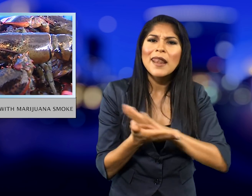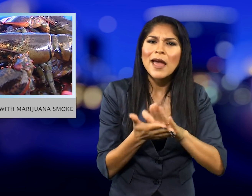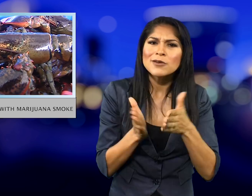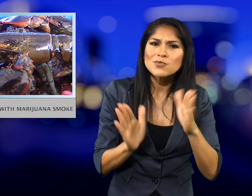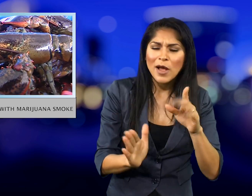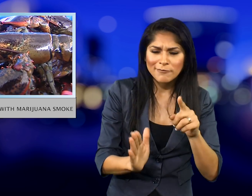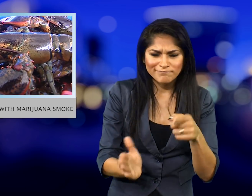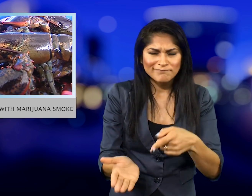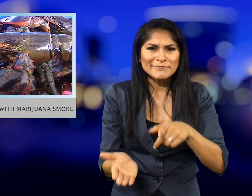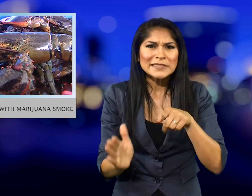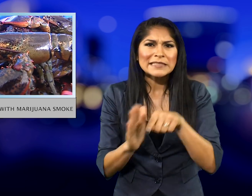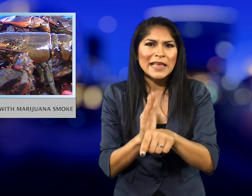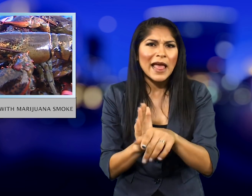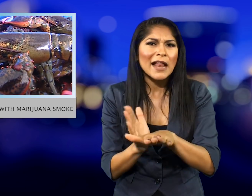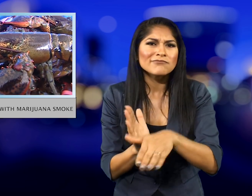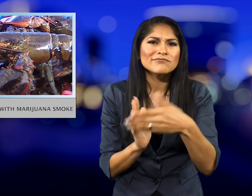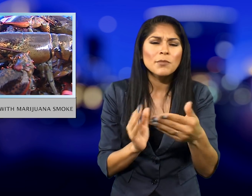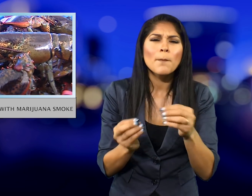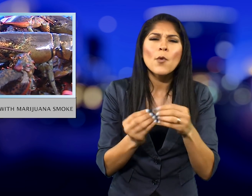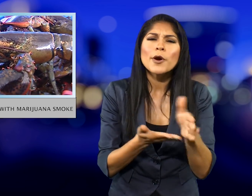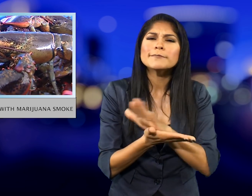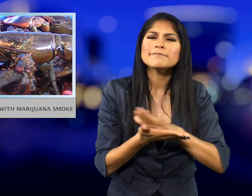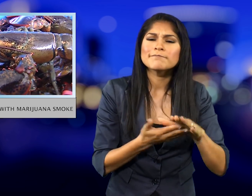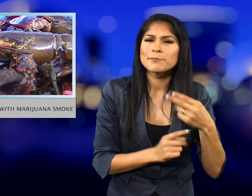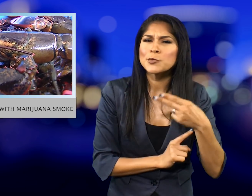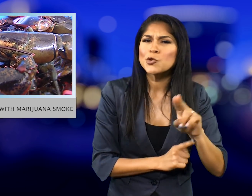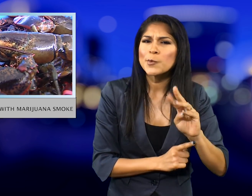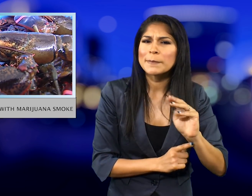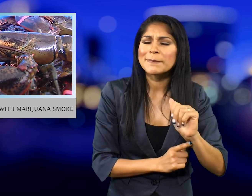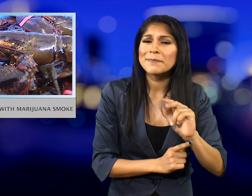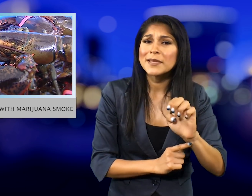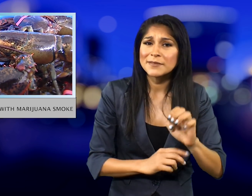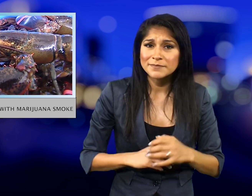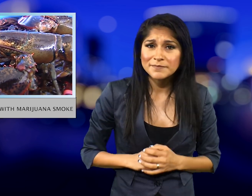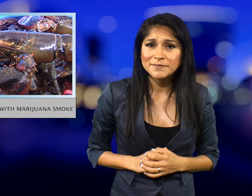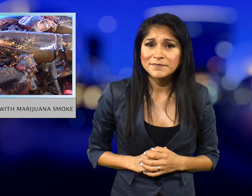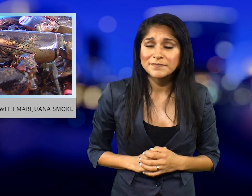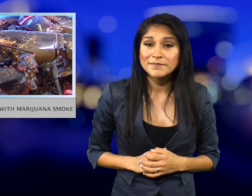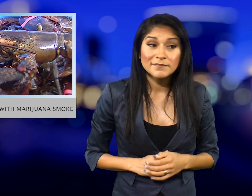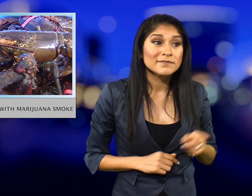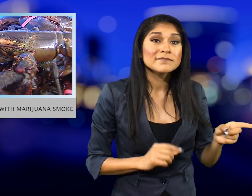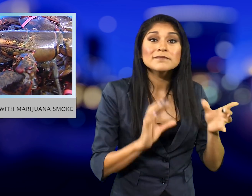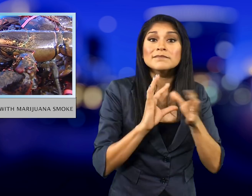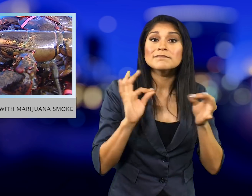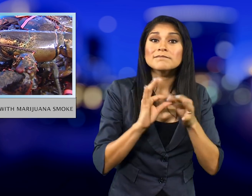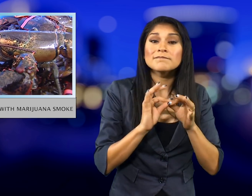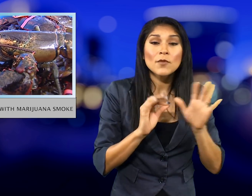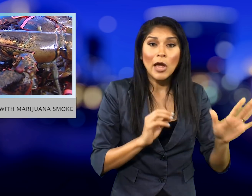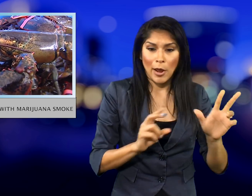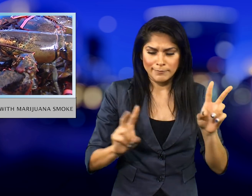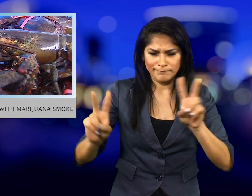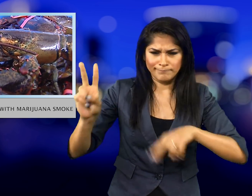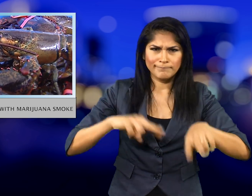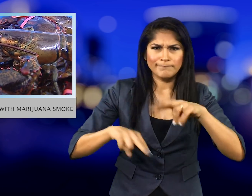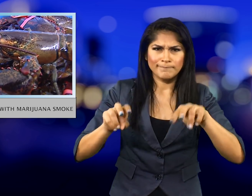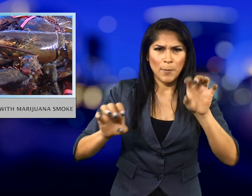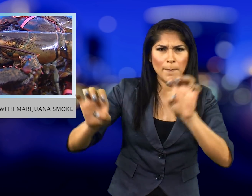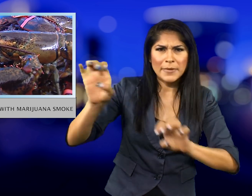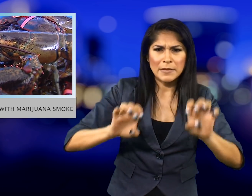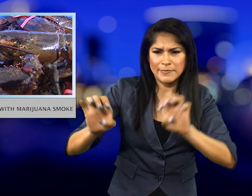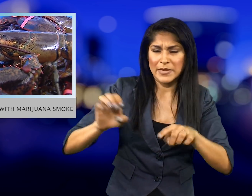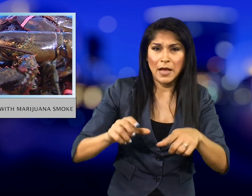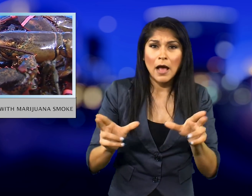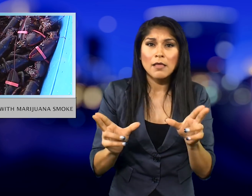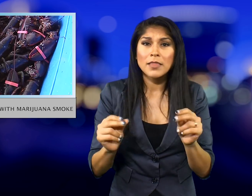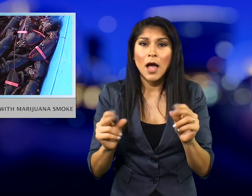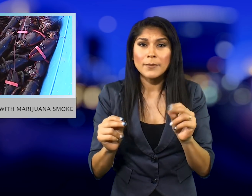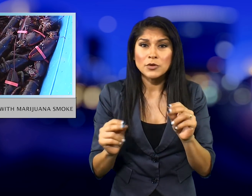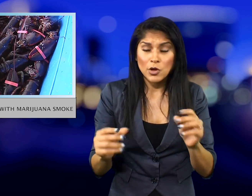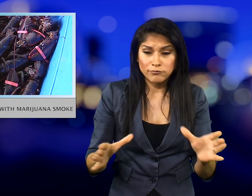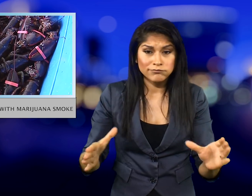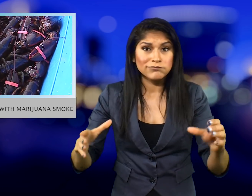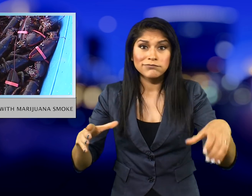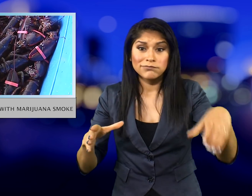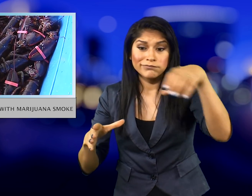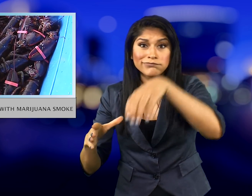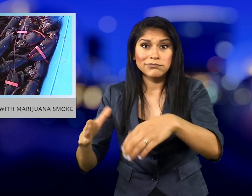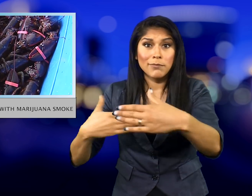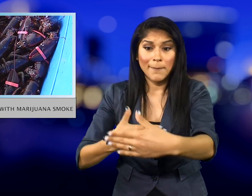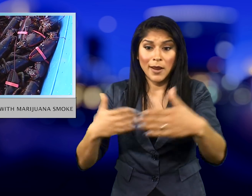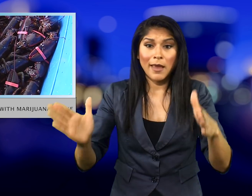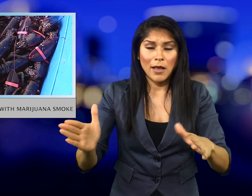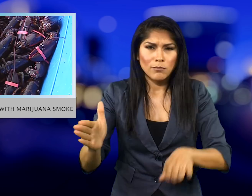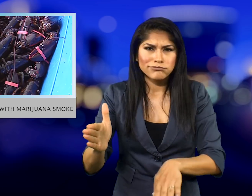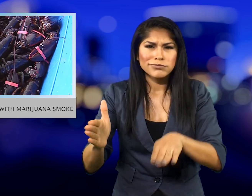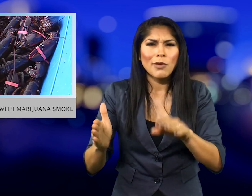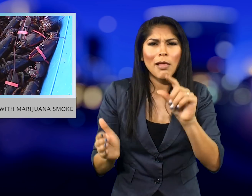Gill said in an experiment, she put a lobster in a box with a few inches of water, then